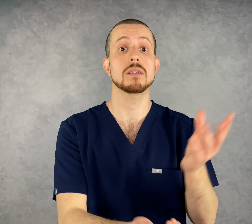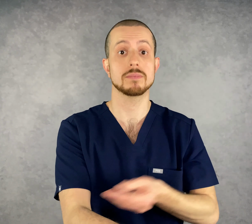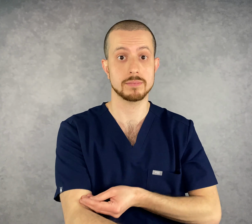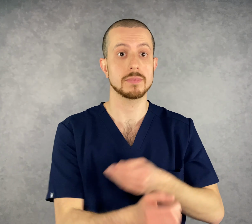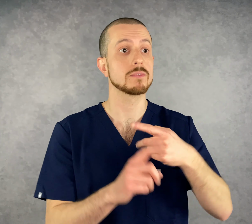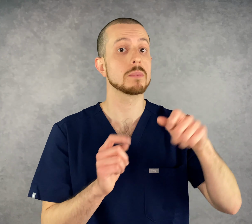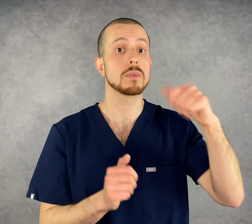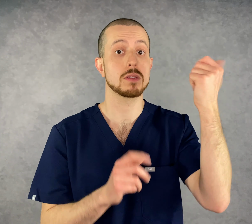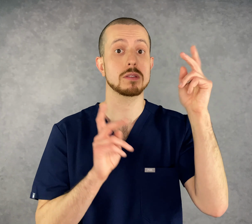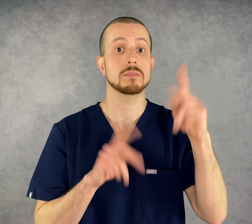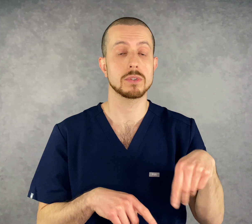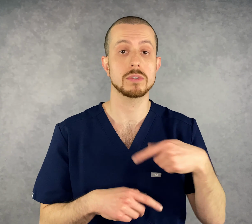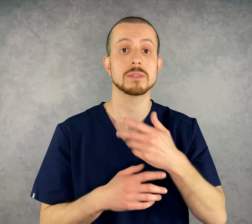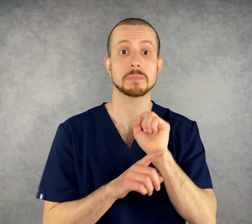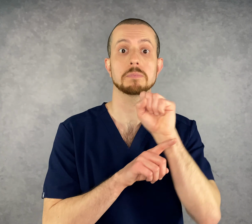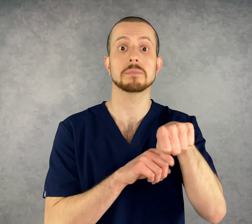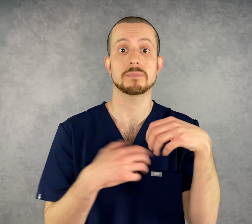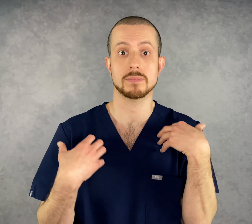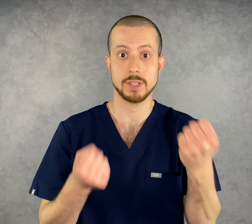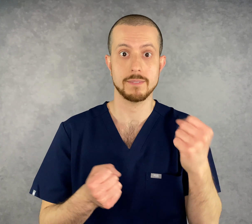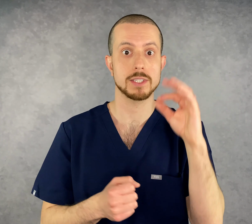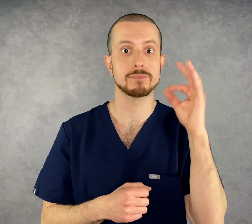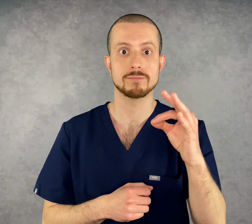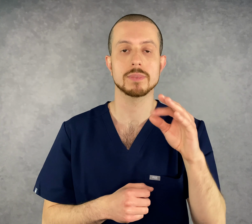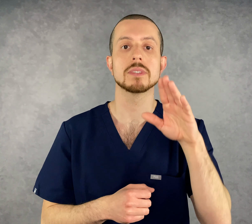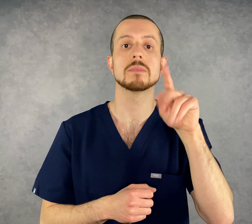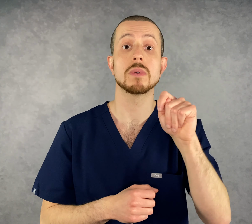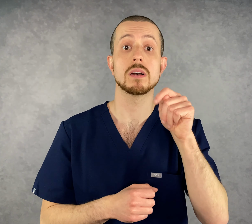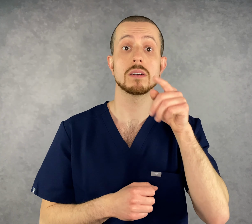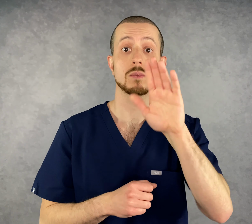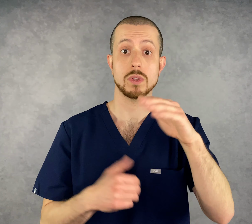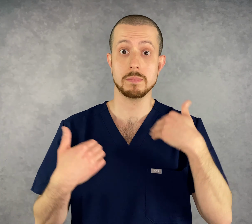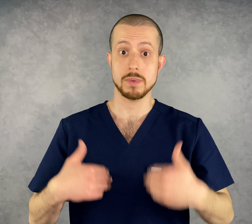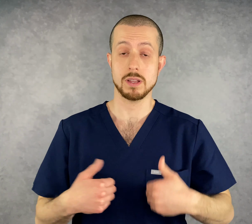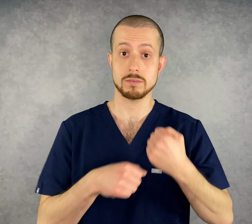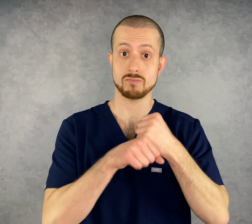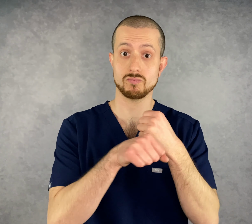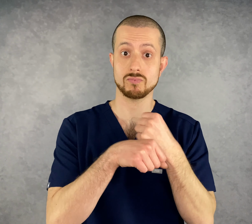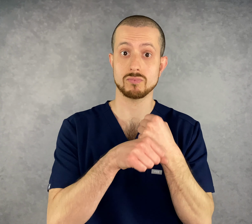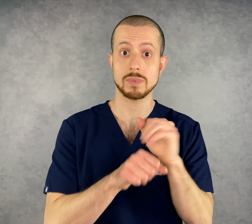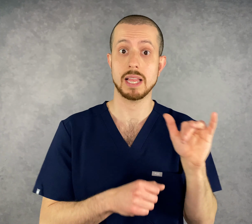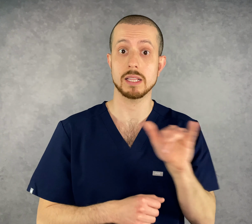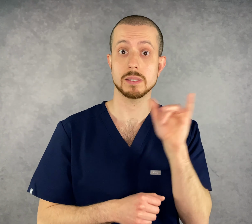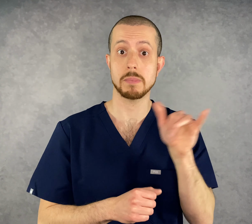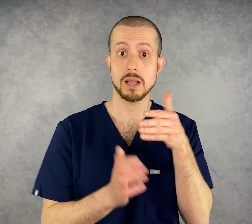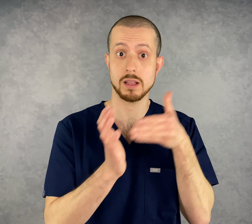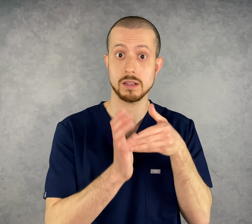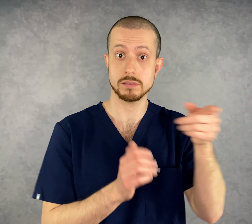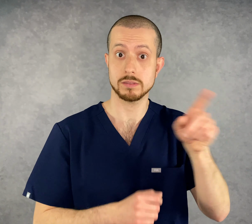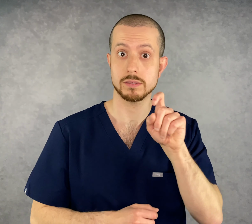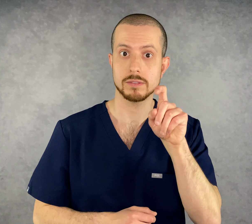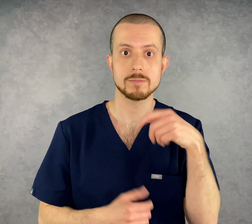another person and successfully recover, will your body be able to produce antibodies specific to COVID-19?